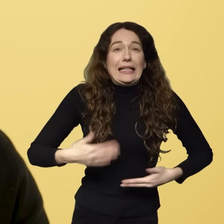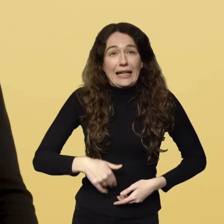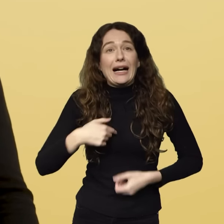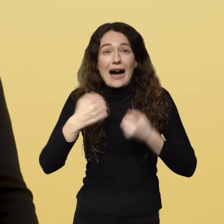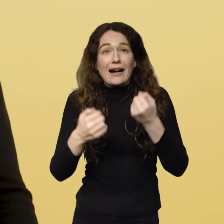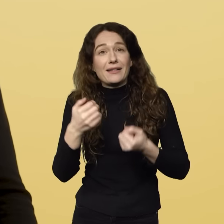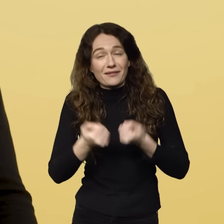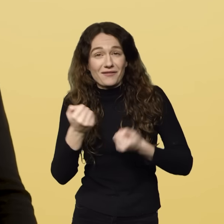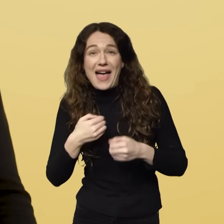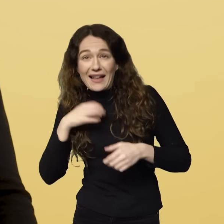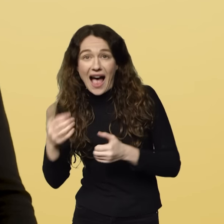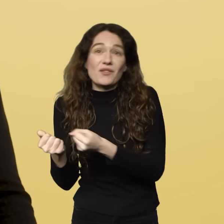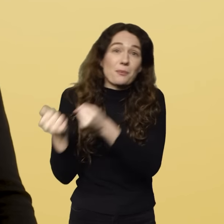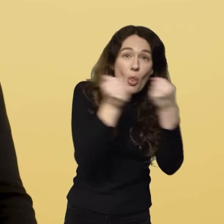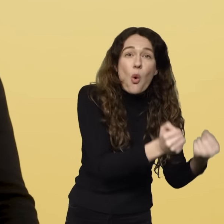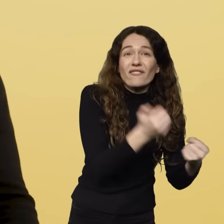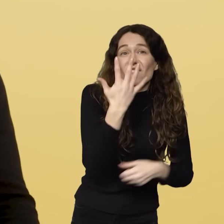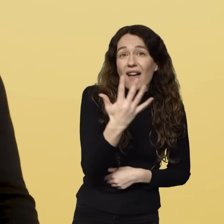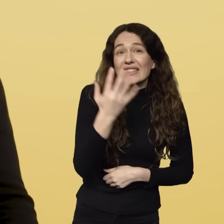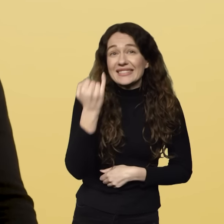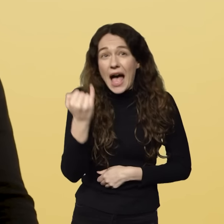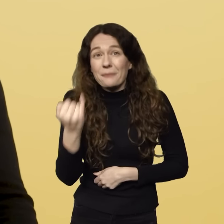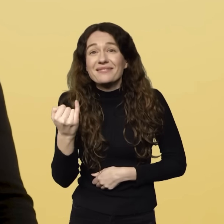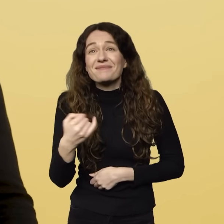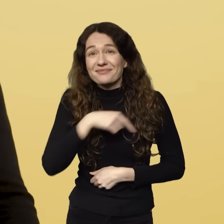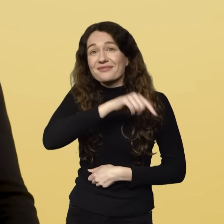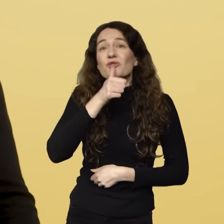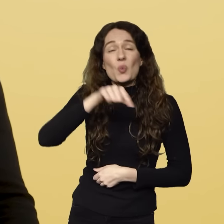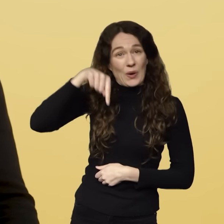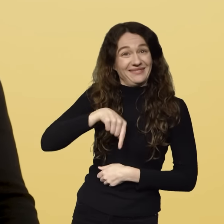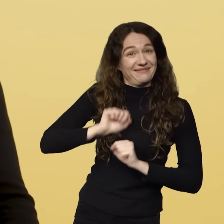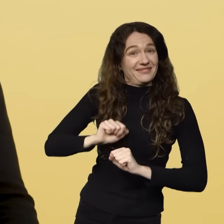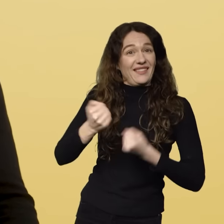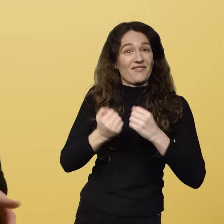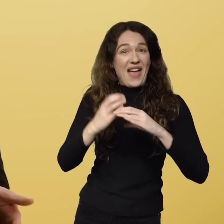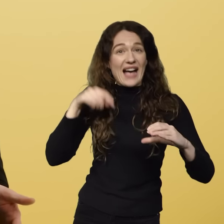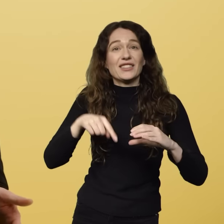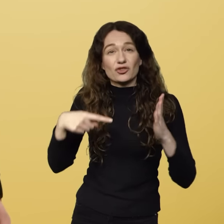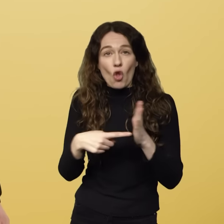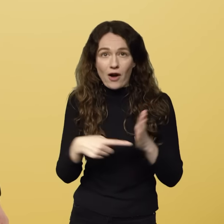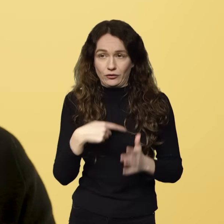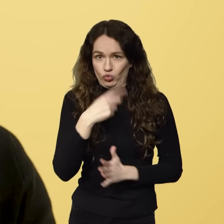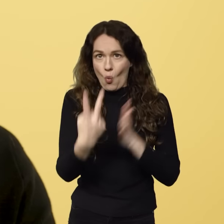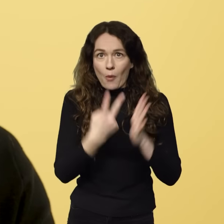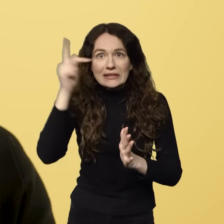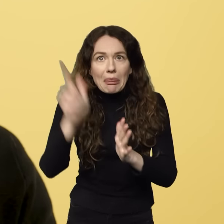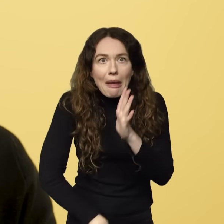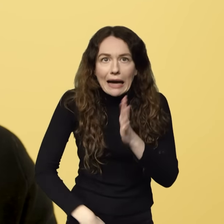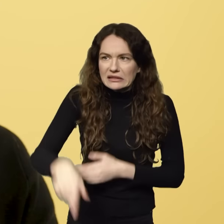I was two hours late. And the client was very frustrated when I turned up because she she wanted to go out that's happened many a time since I've been diagnosed,